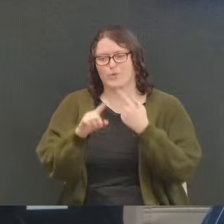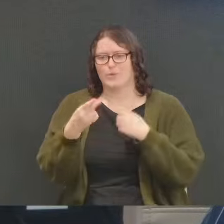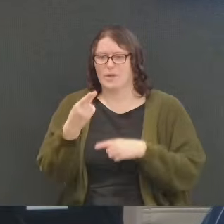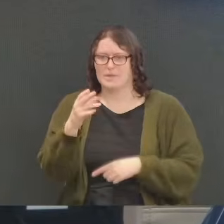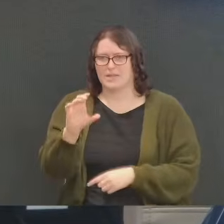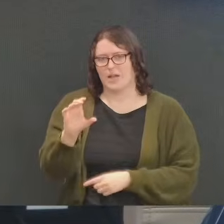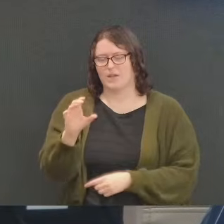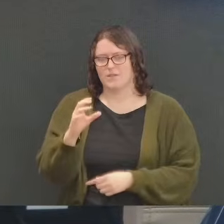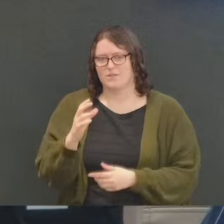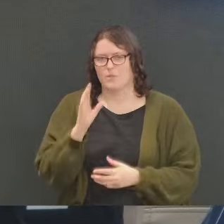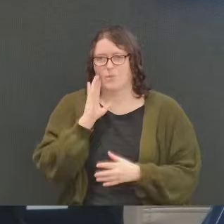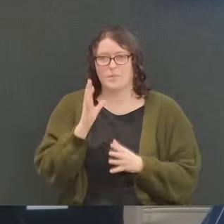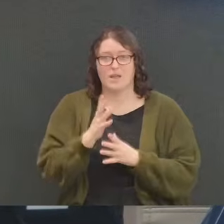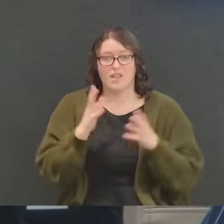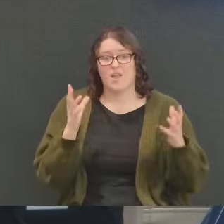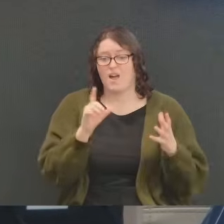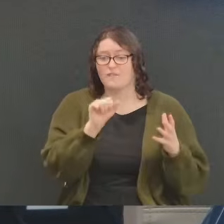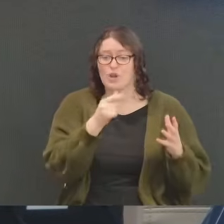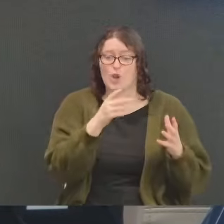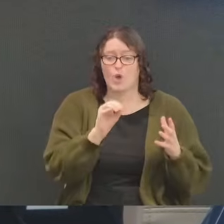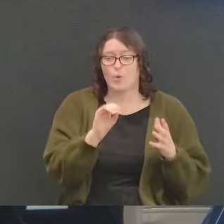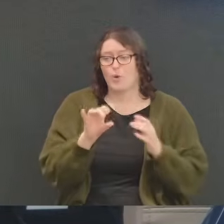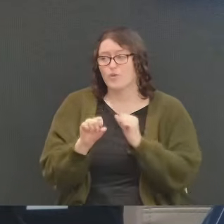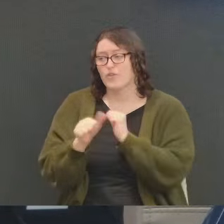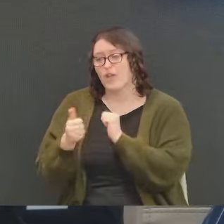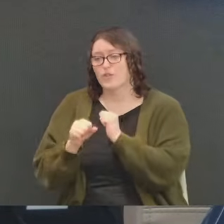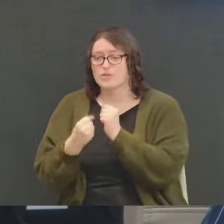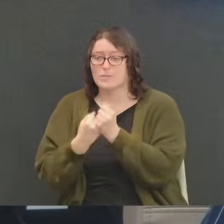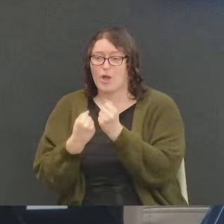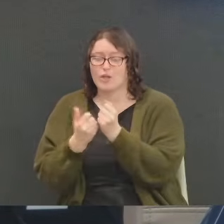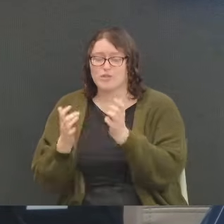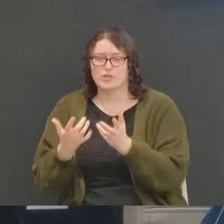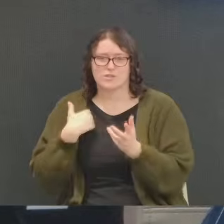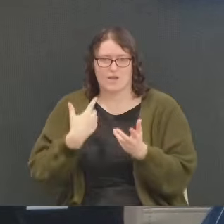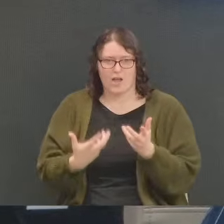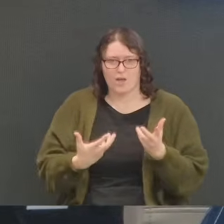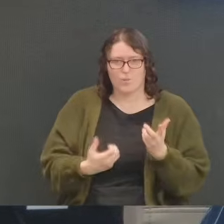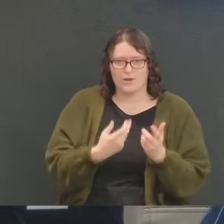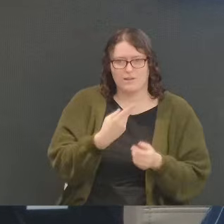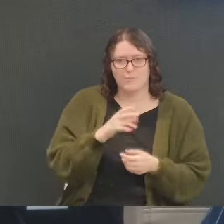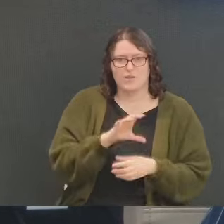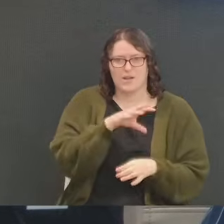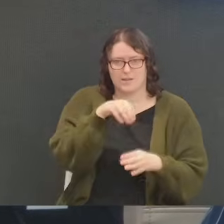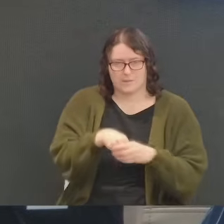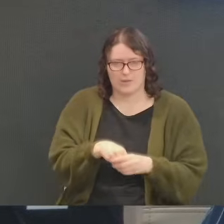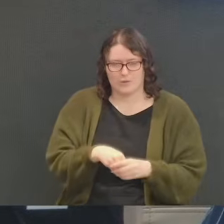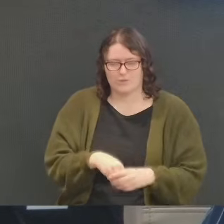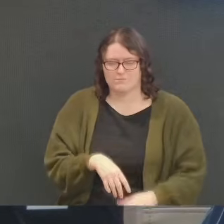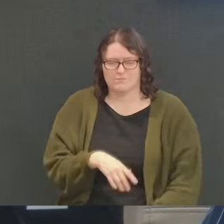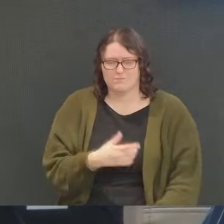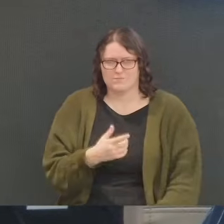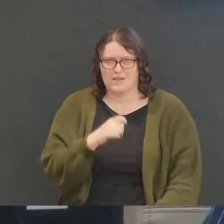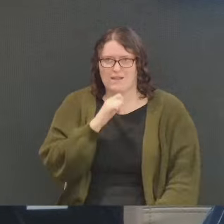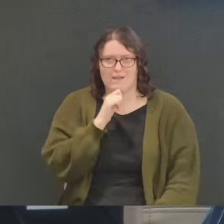lot of lo have logos of sponsors. That's one thing I'd like to have. And it shouldn't be a difficult